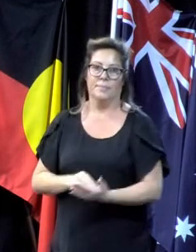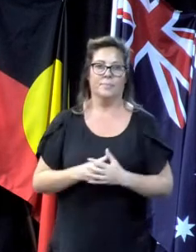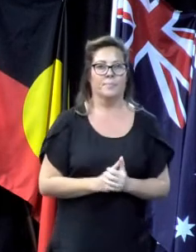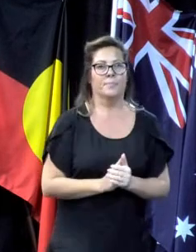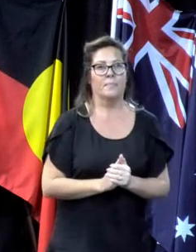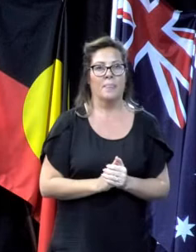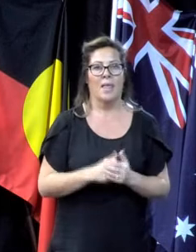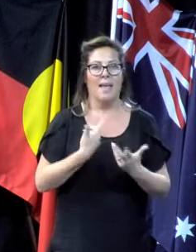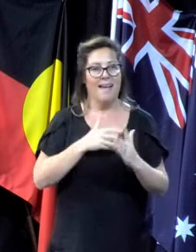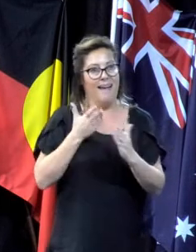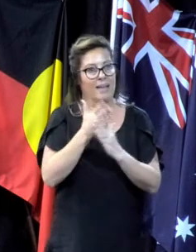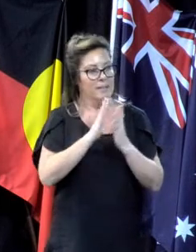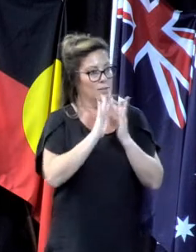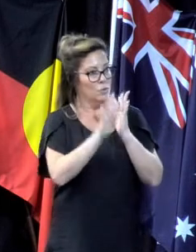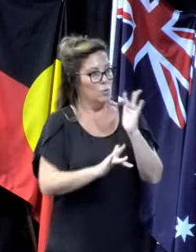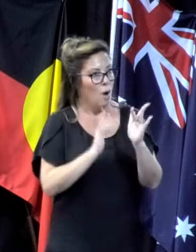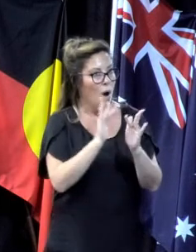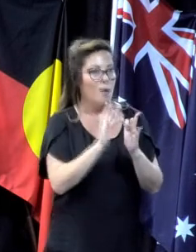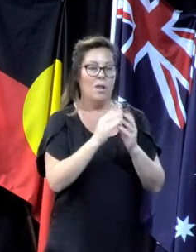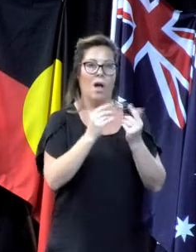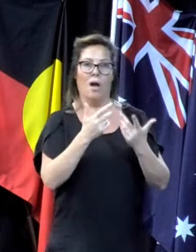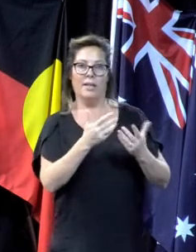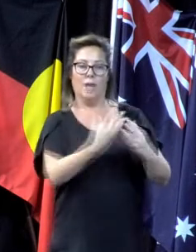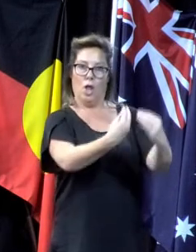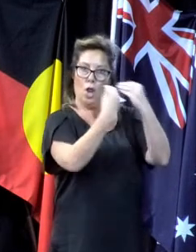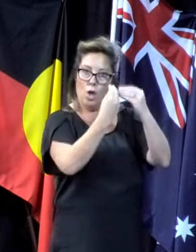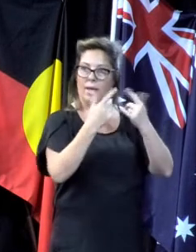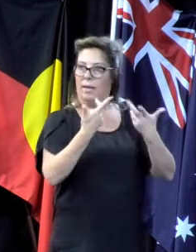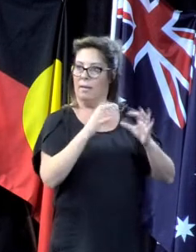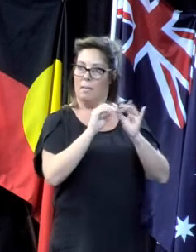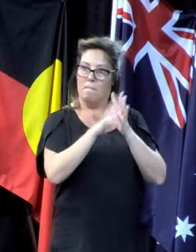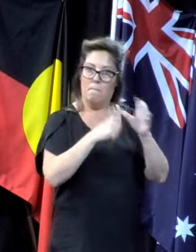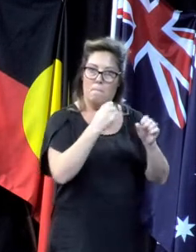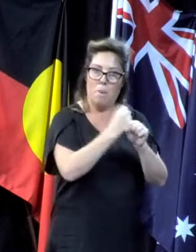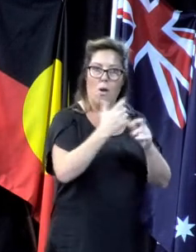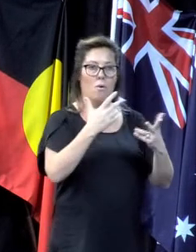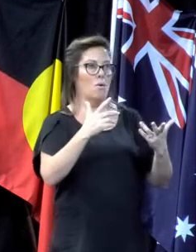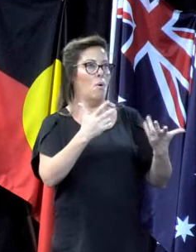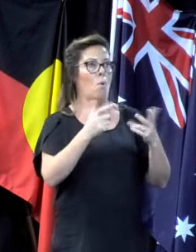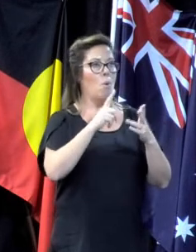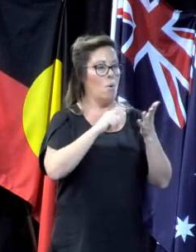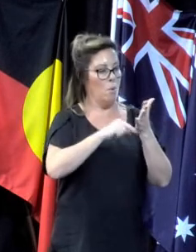TED talks or engagement with blogs, with experts from the field like Paula Kluth or Julie Causton.